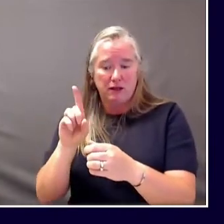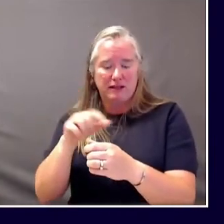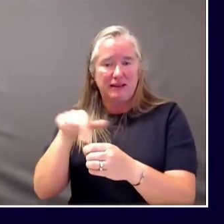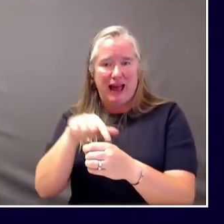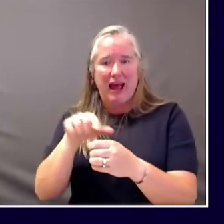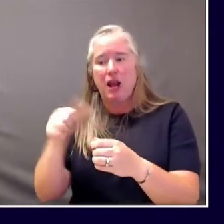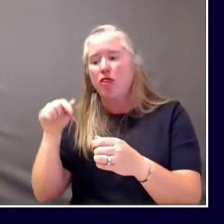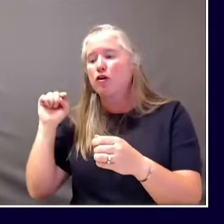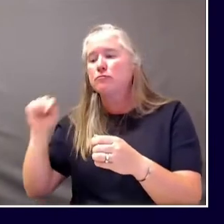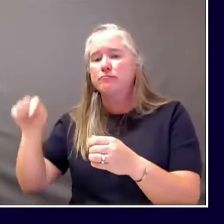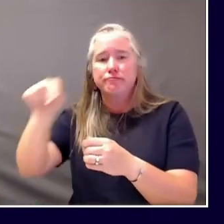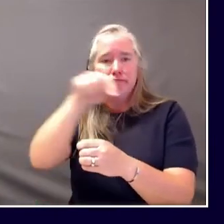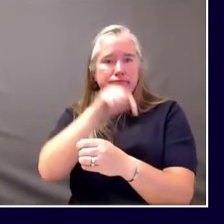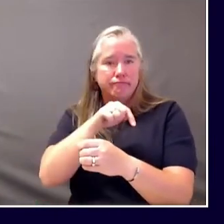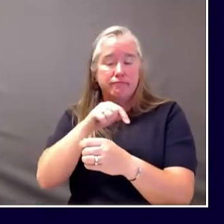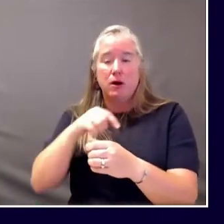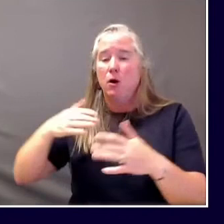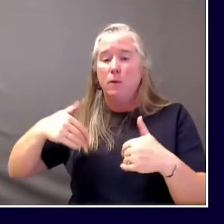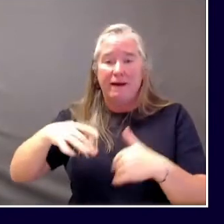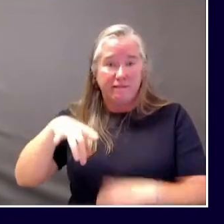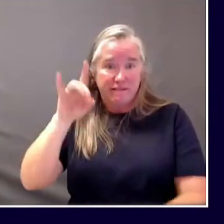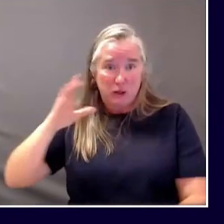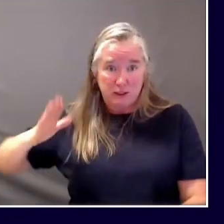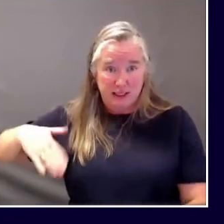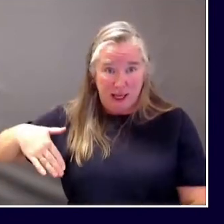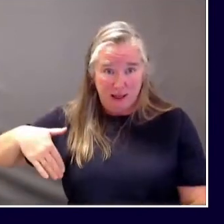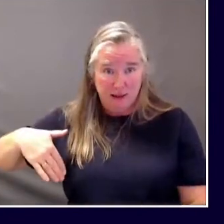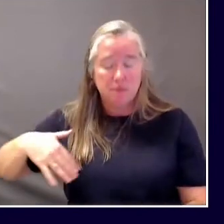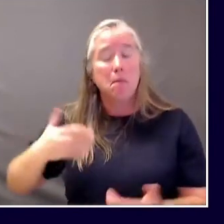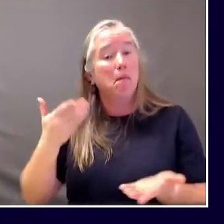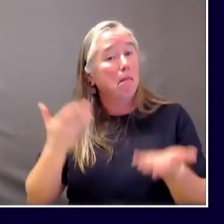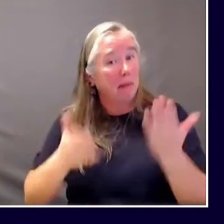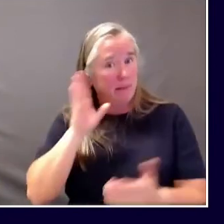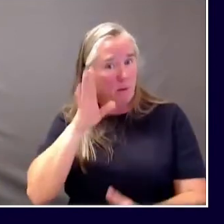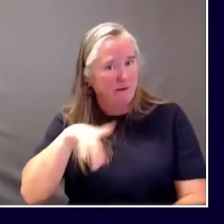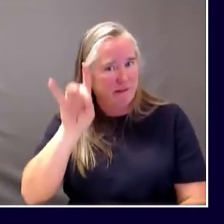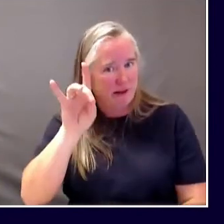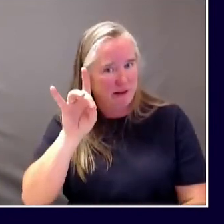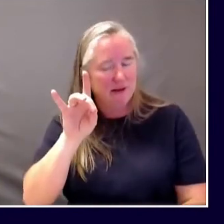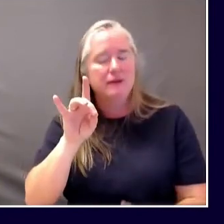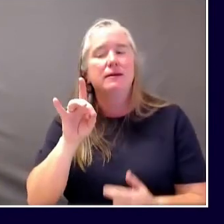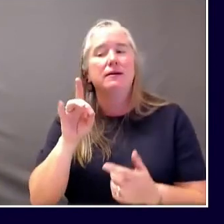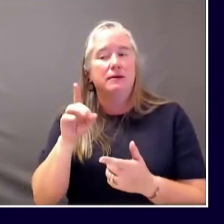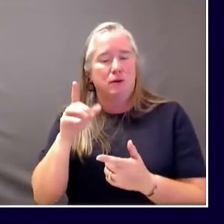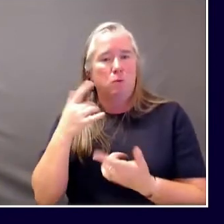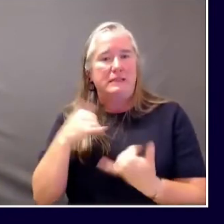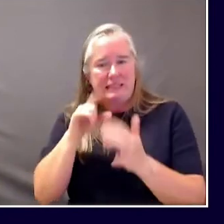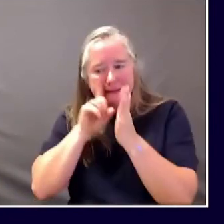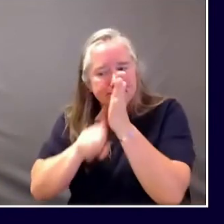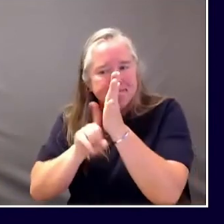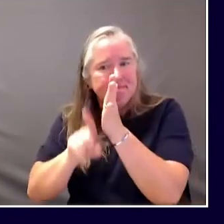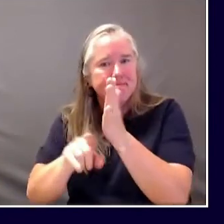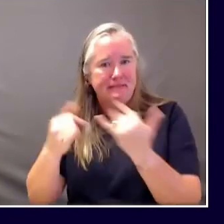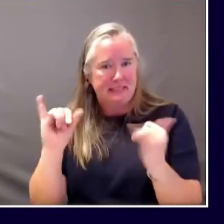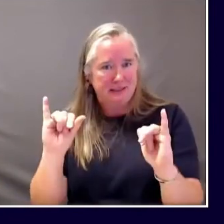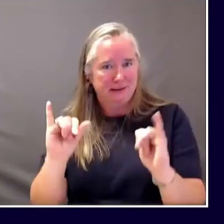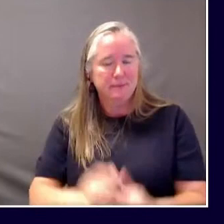this time we haven't seen it but that doesn't mean it's not there it just may require more data